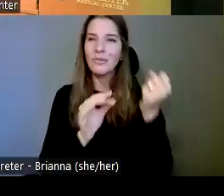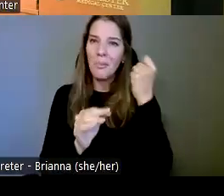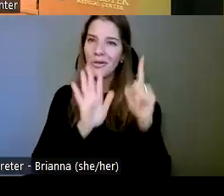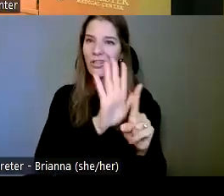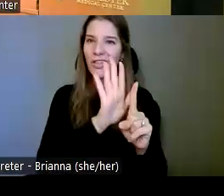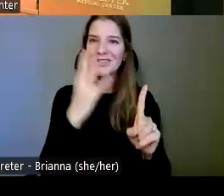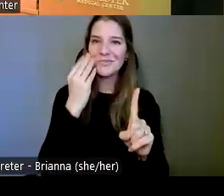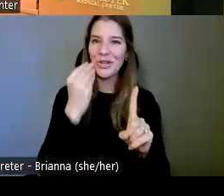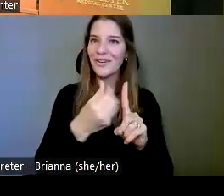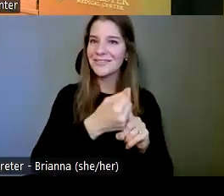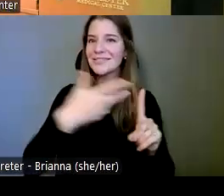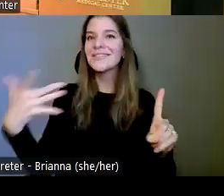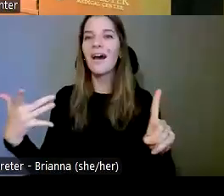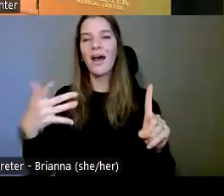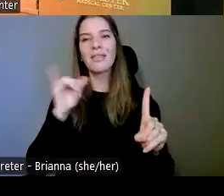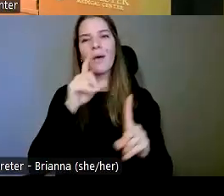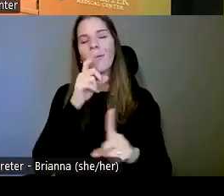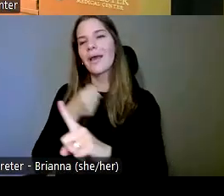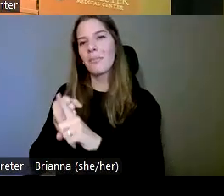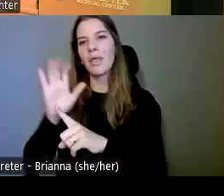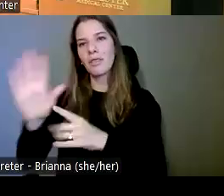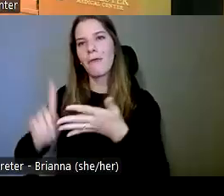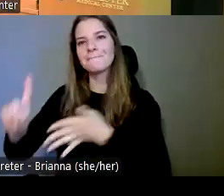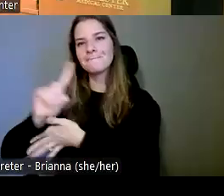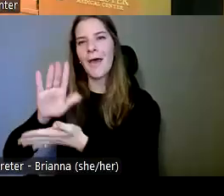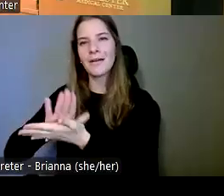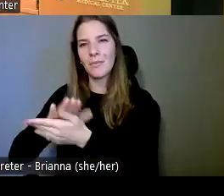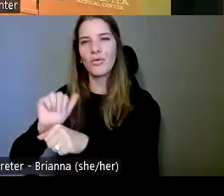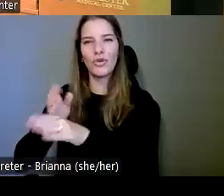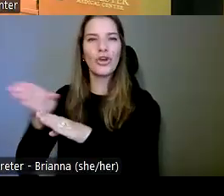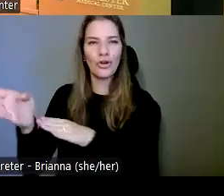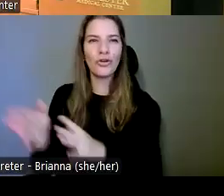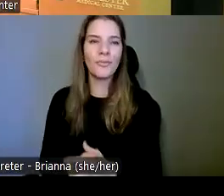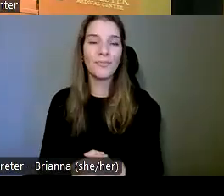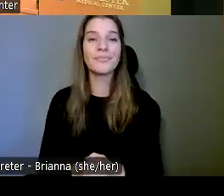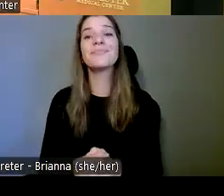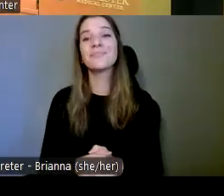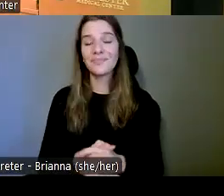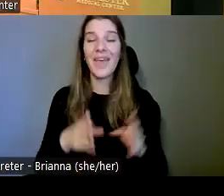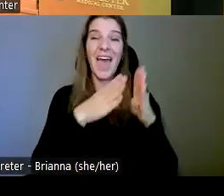everything. But um one of the things that we saw was not only in the housing program but how many